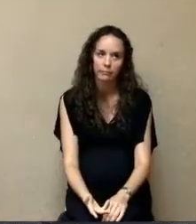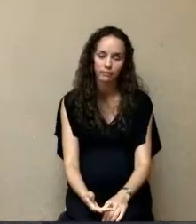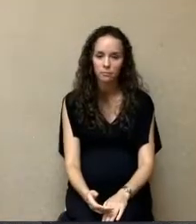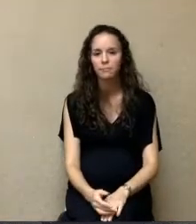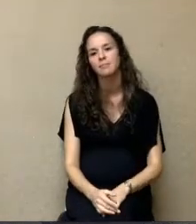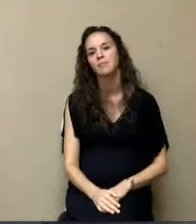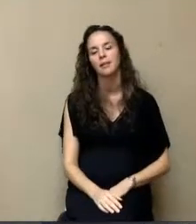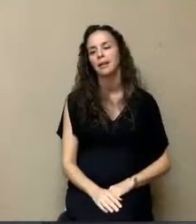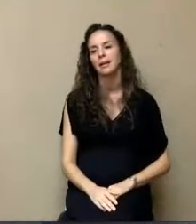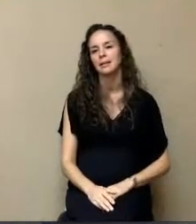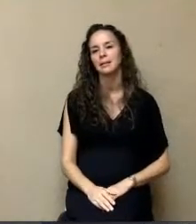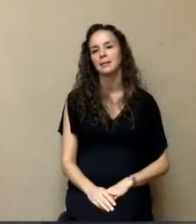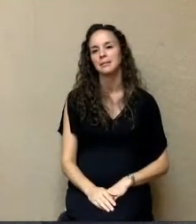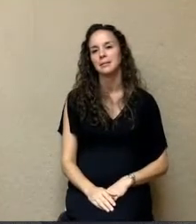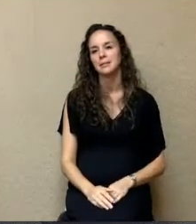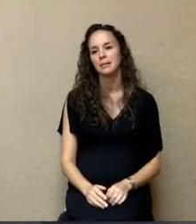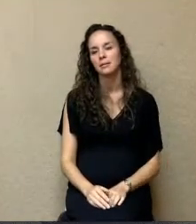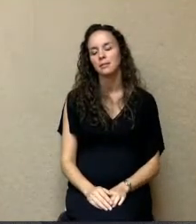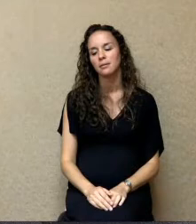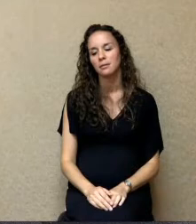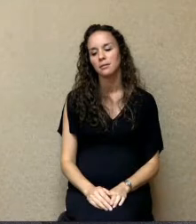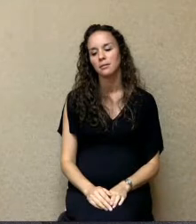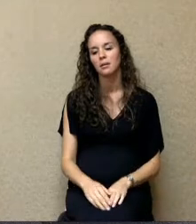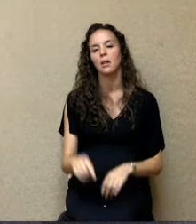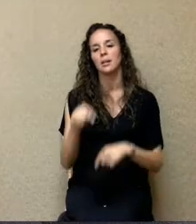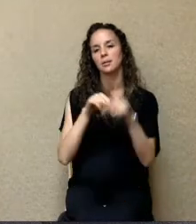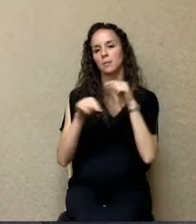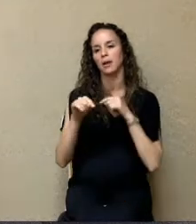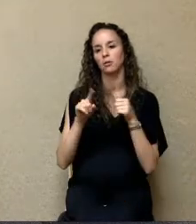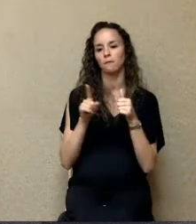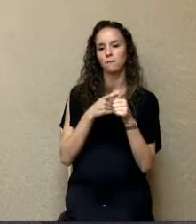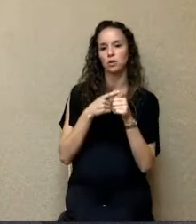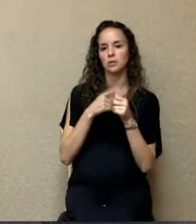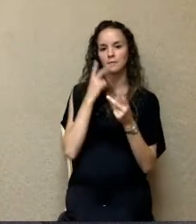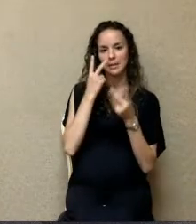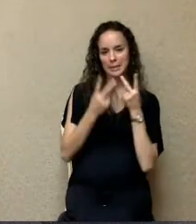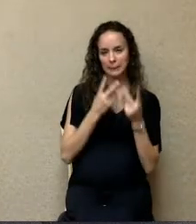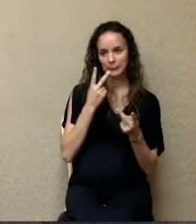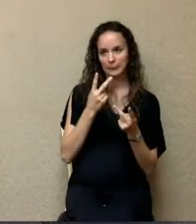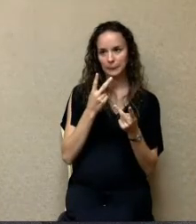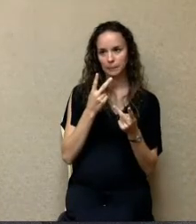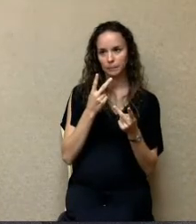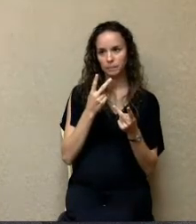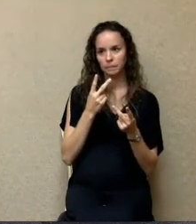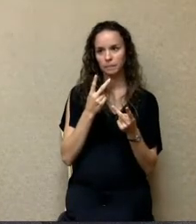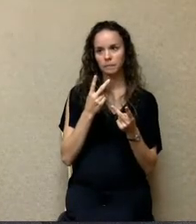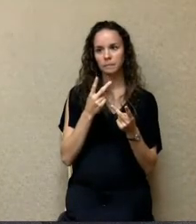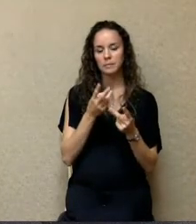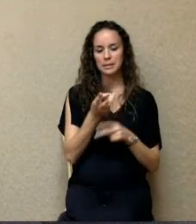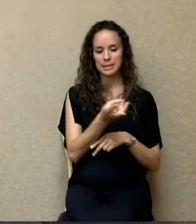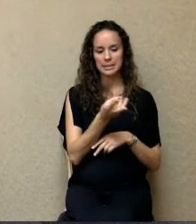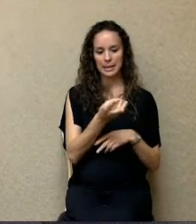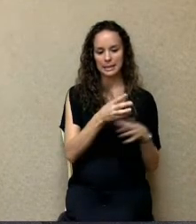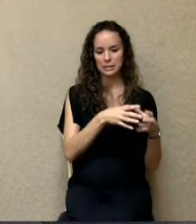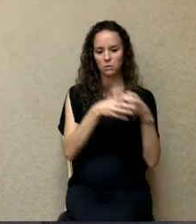So, let's go back to first visit. So, they were there, when I say visit, this means